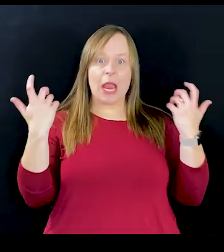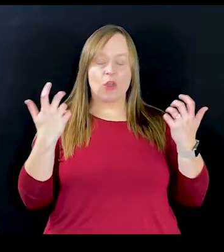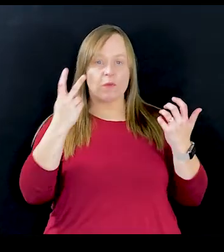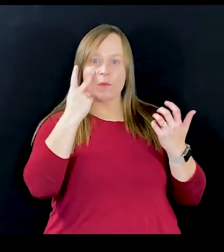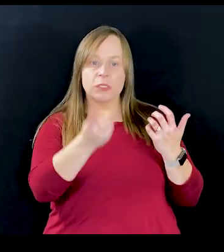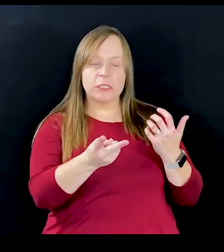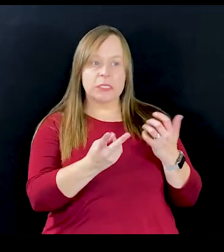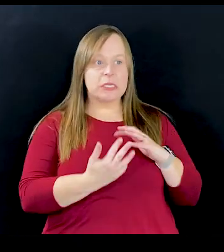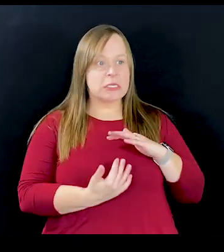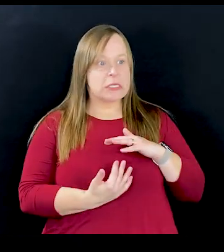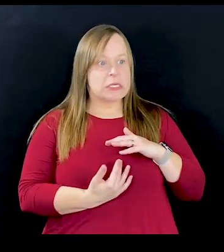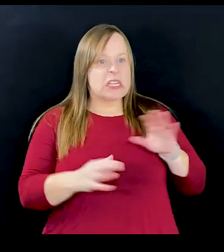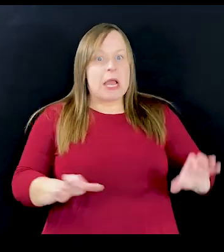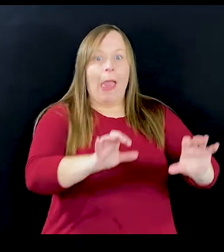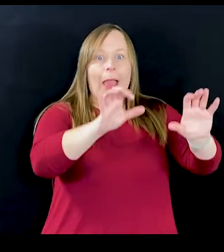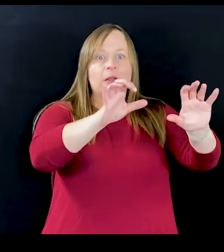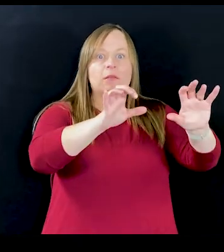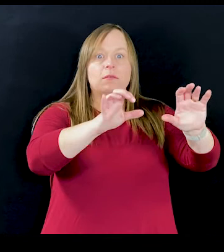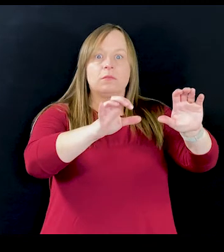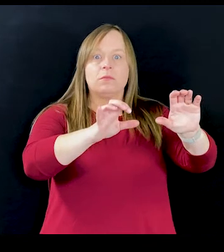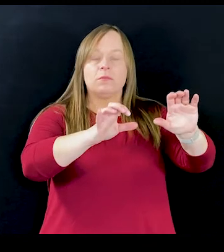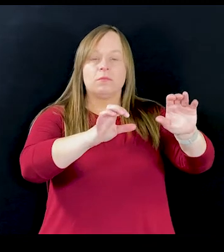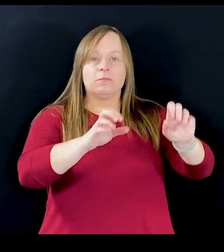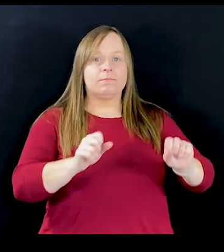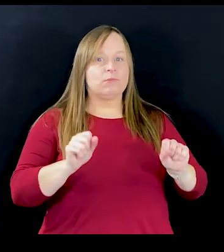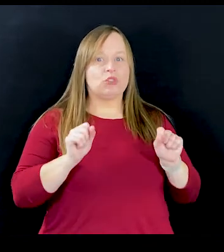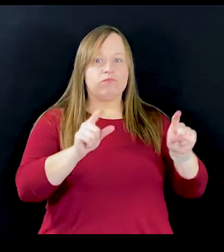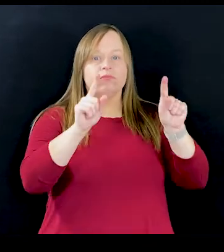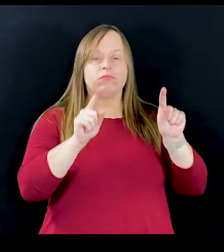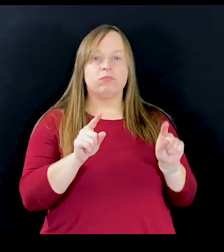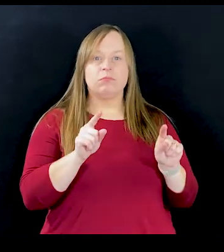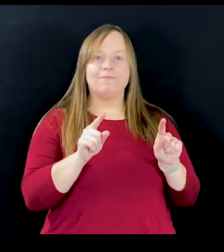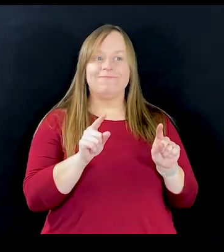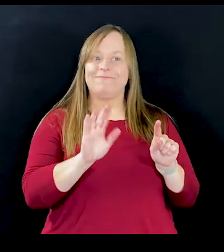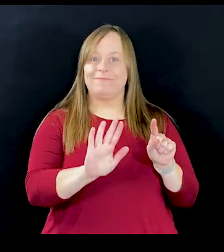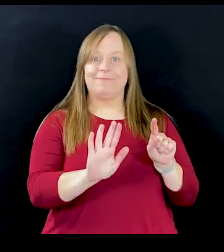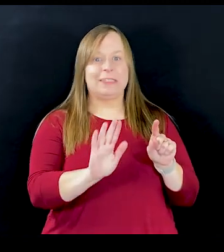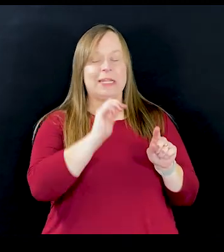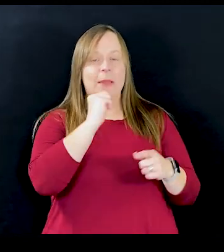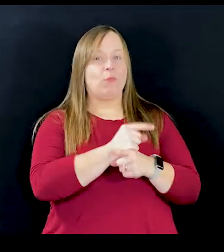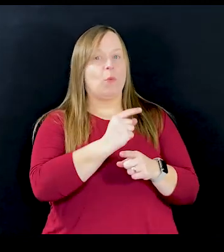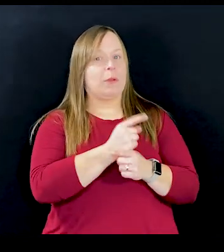by what they're seeing to just act in kind of a knee jerk way. And that really isn't appropriate,